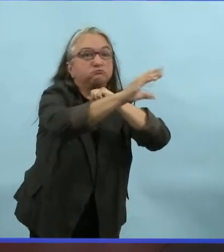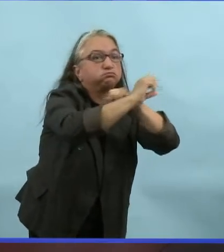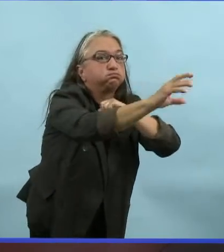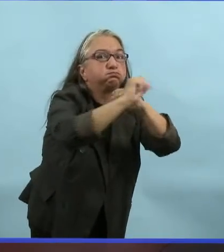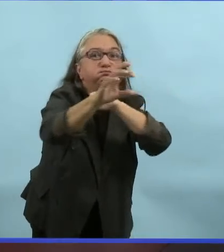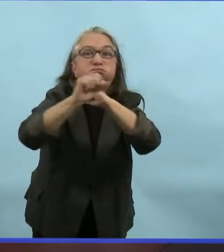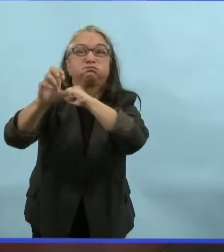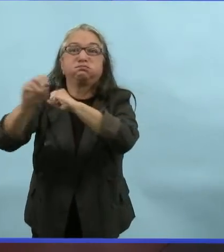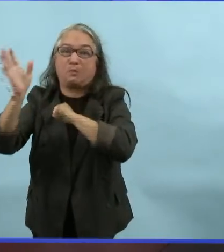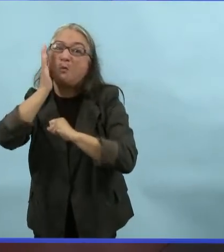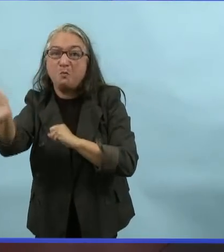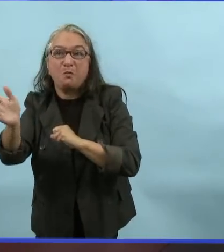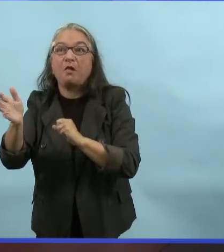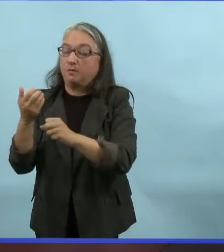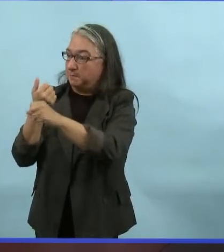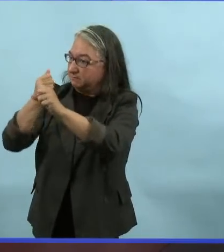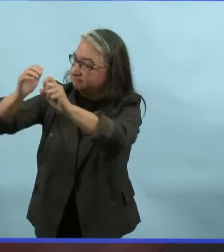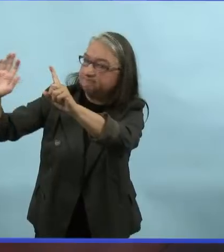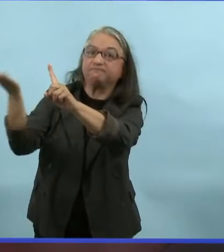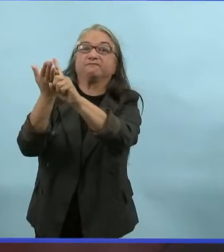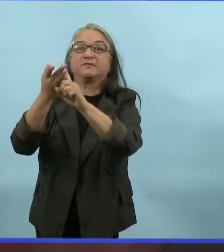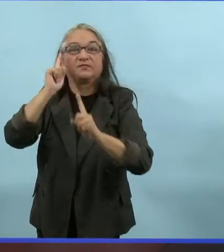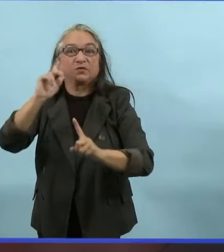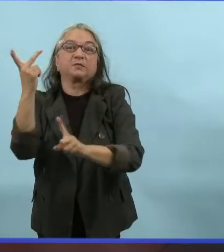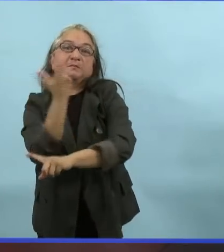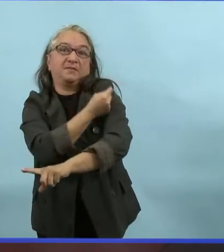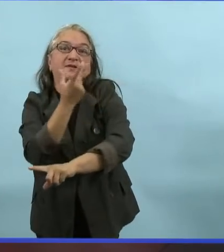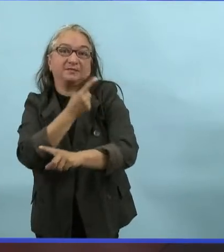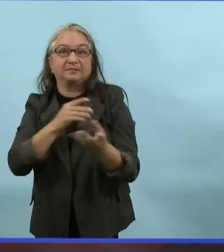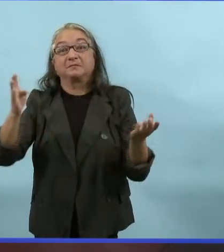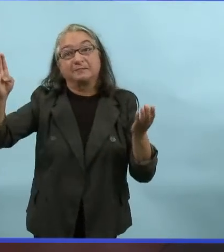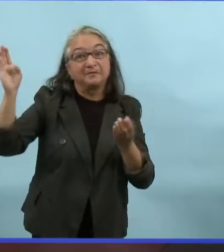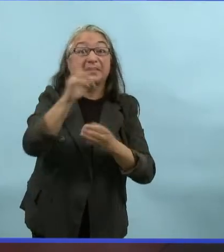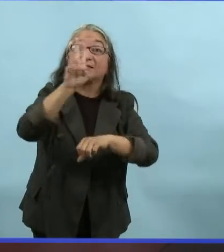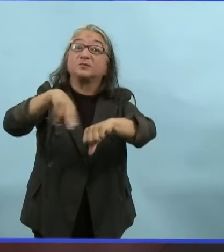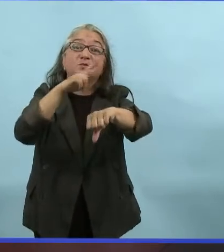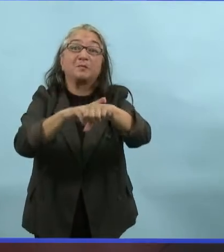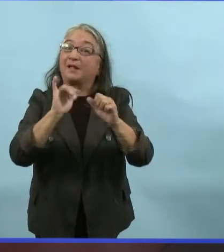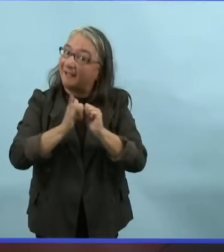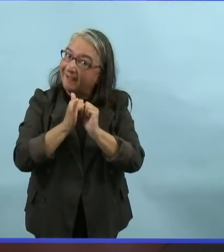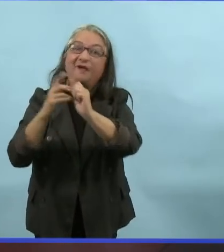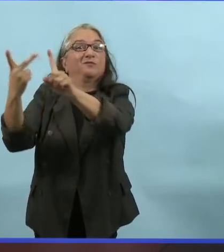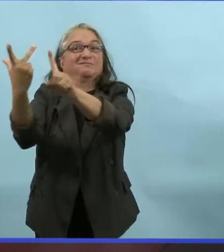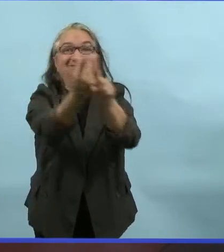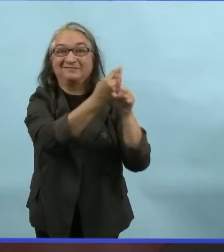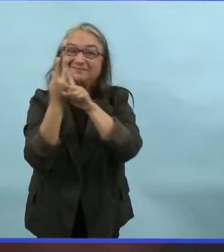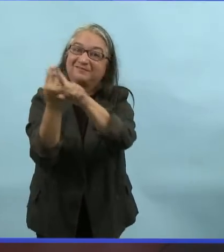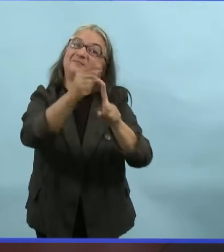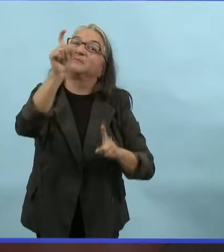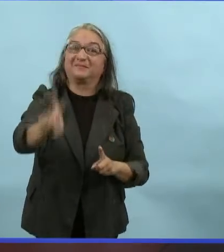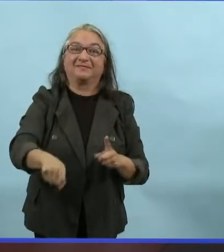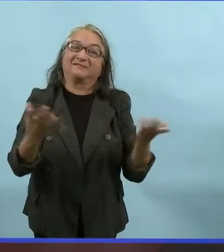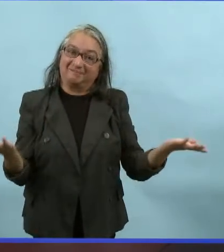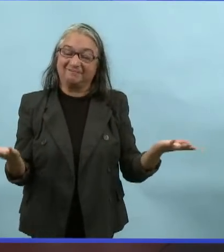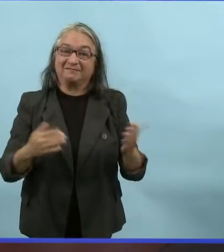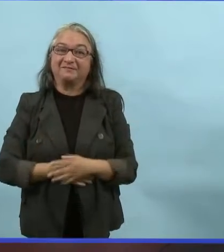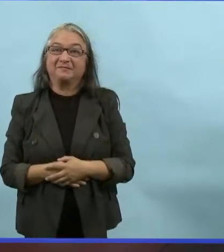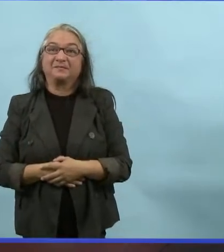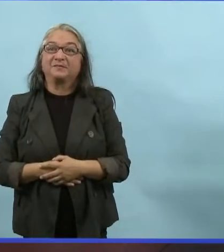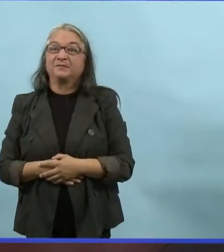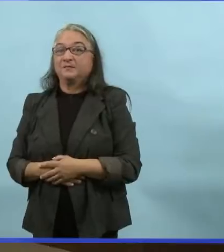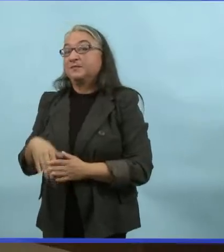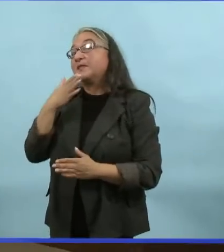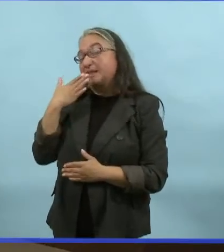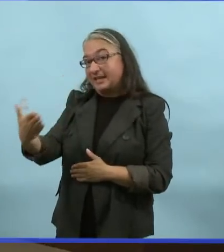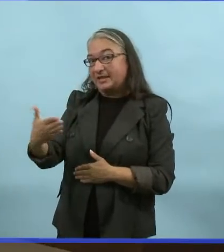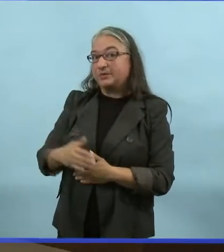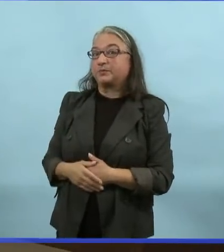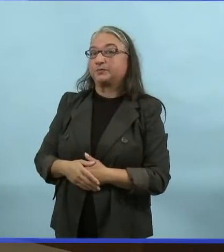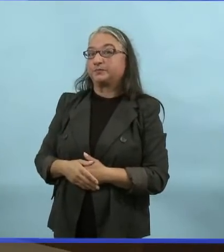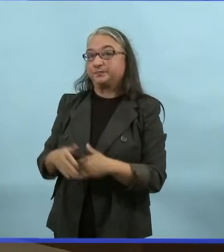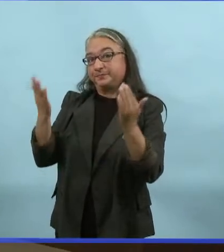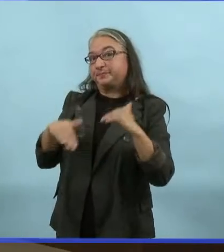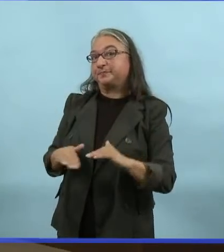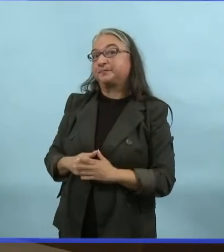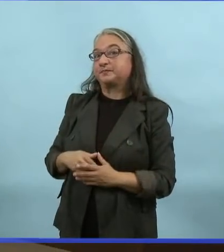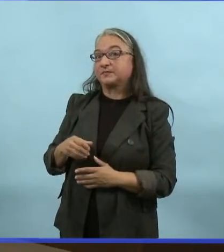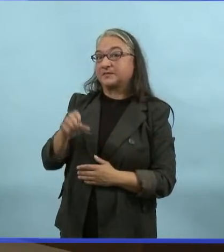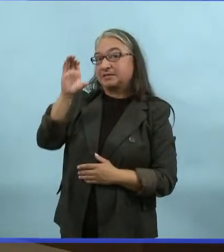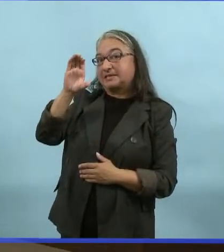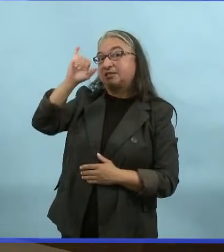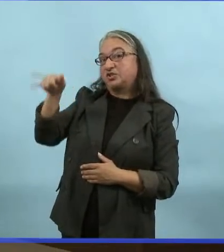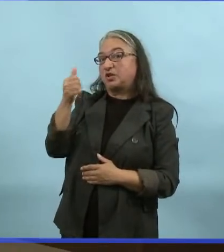Manitobans that that's our way to a to a post-pandemic Manitoba thank you from cjob rosanna